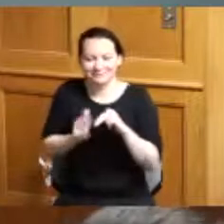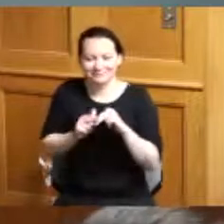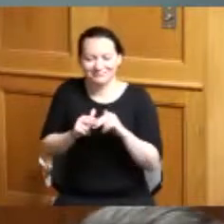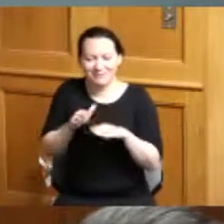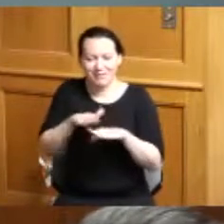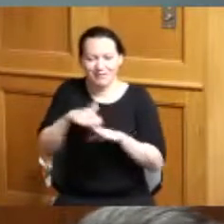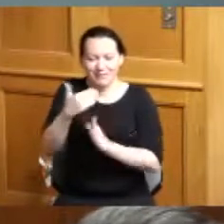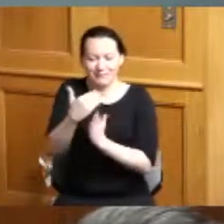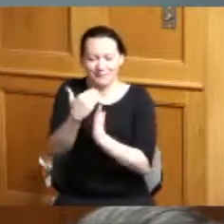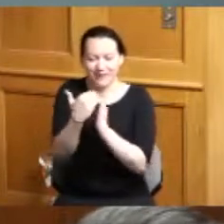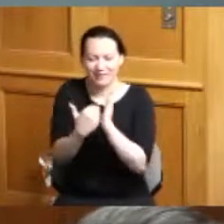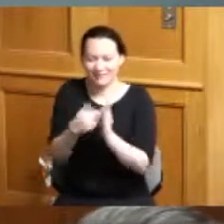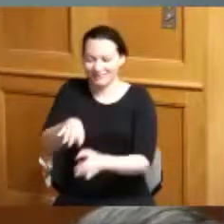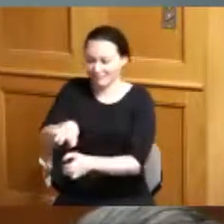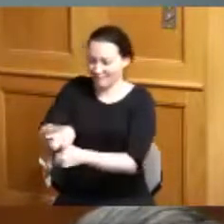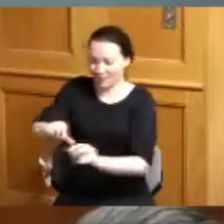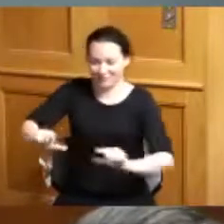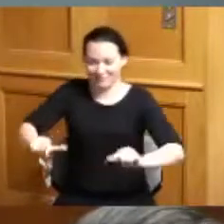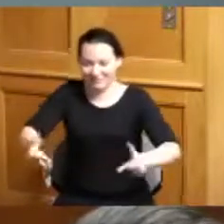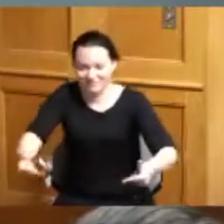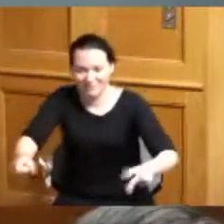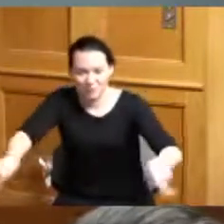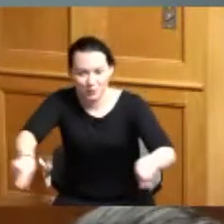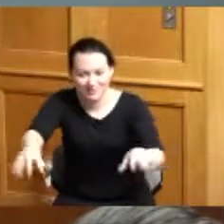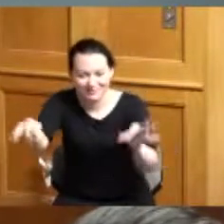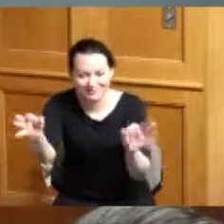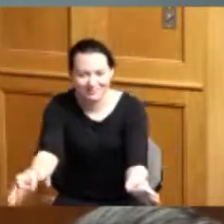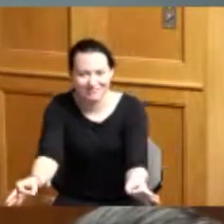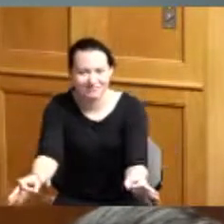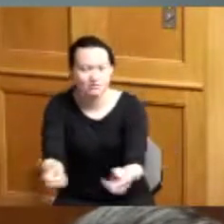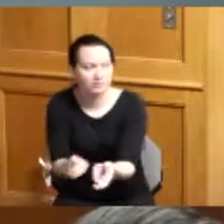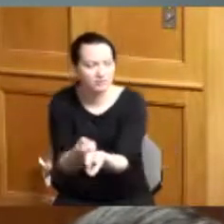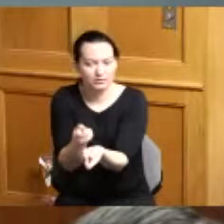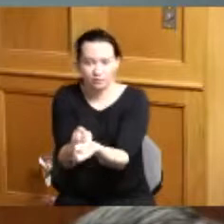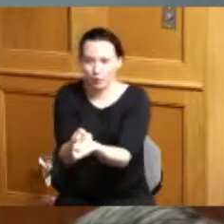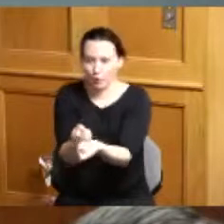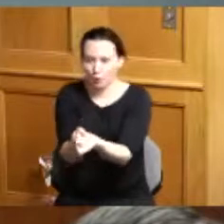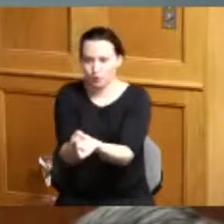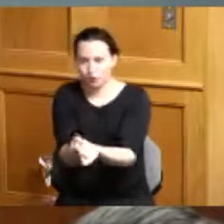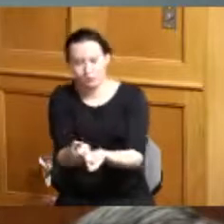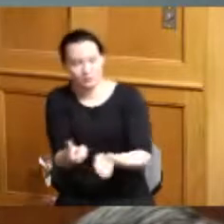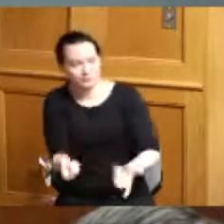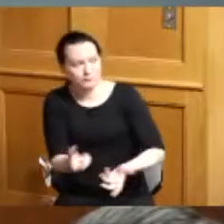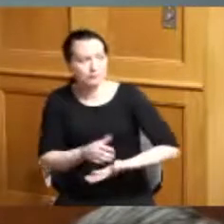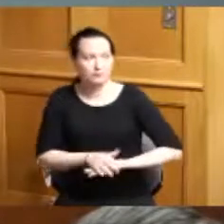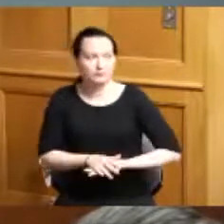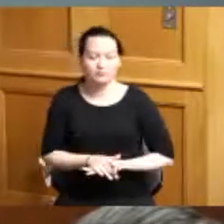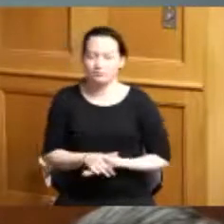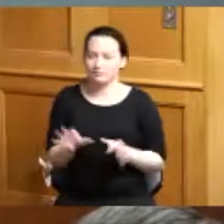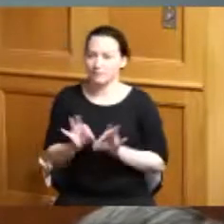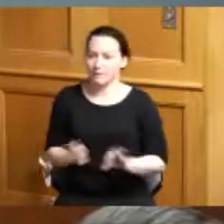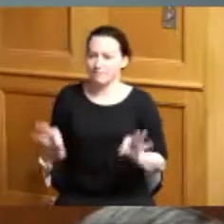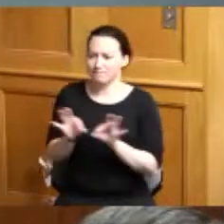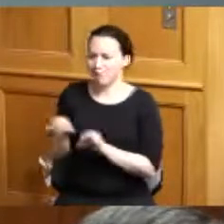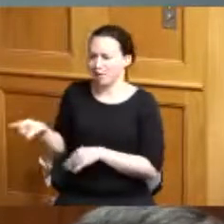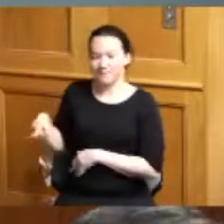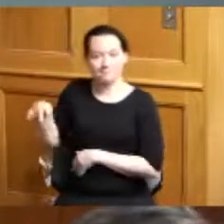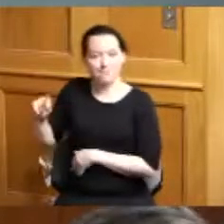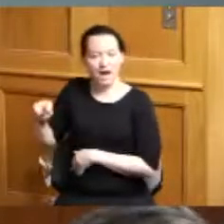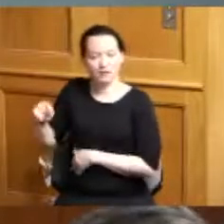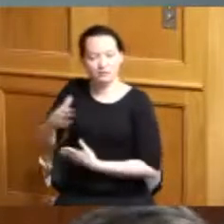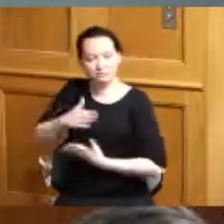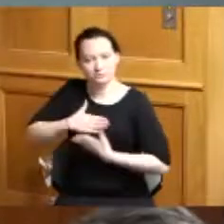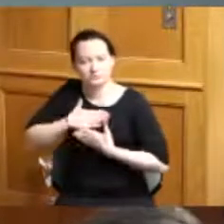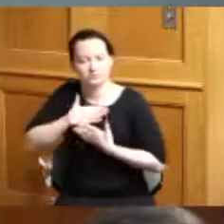to let the voters vote in favor of that so that was very significant Pat took great joy in that as